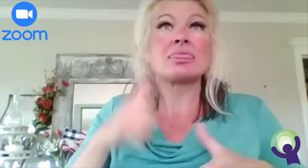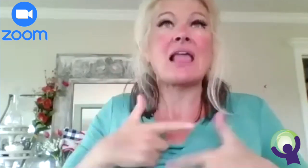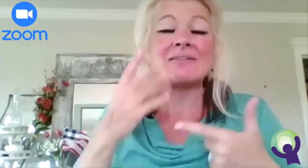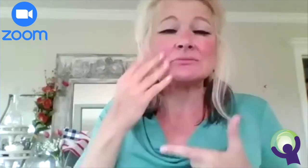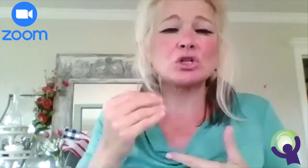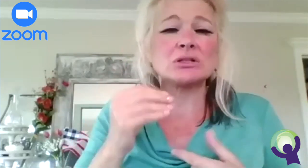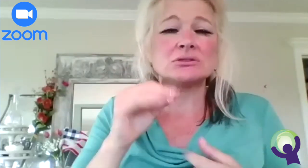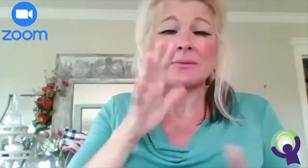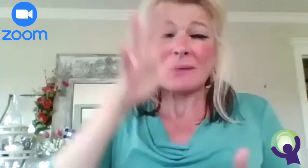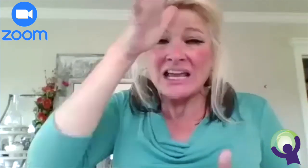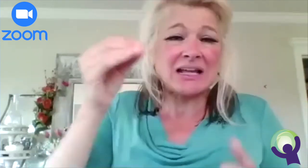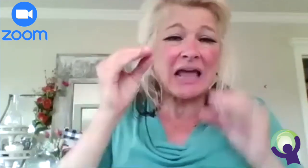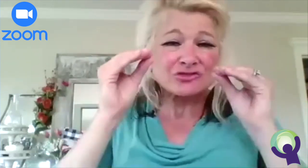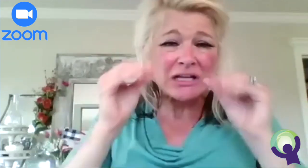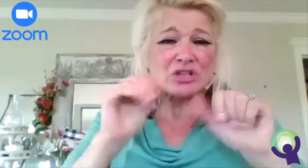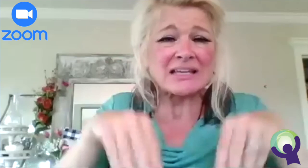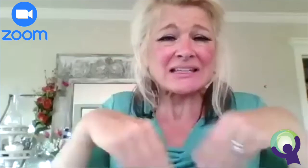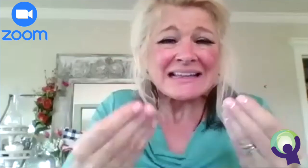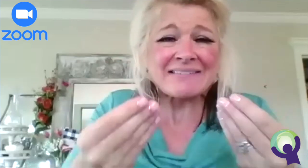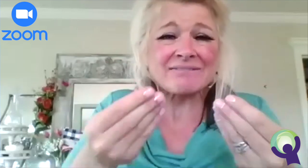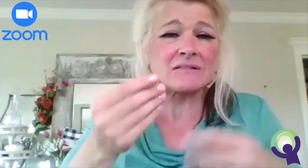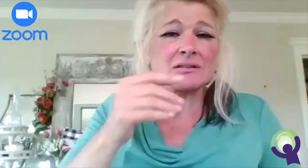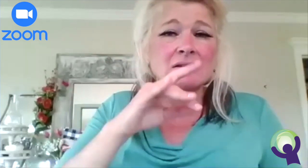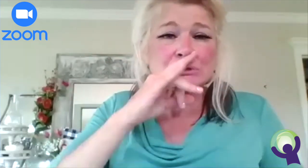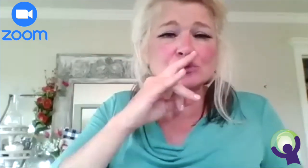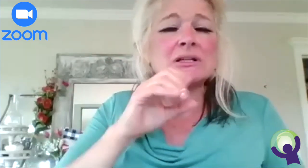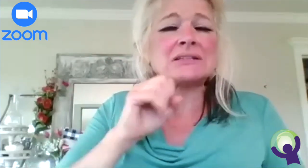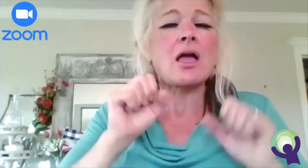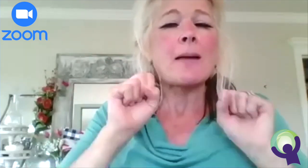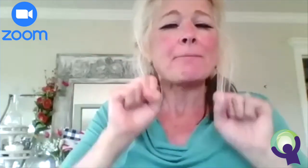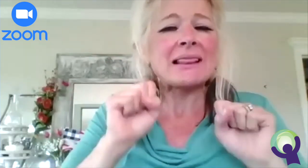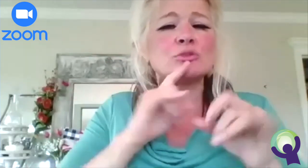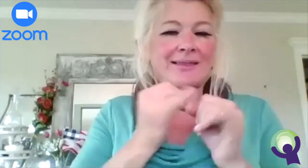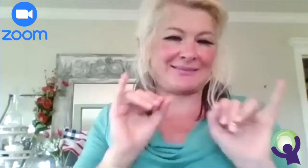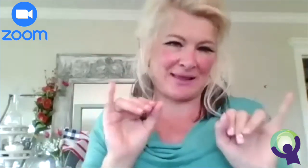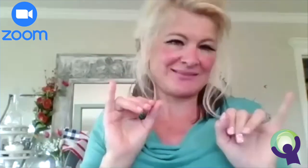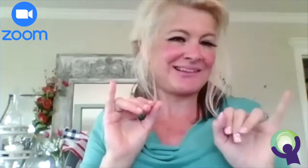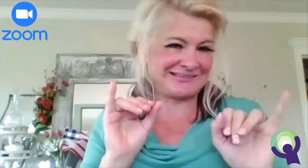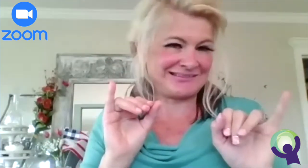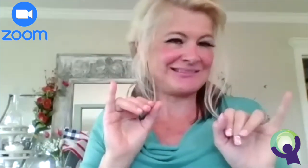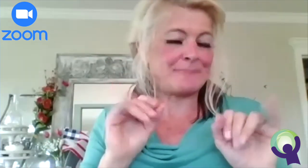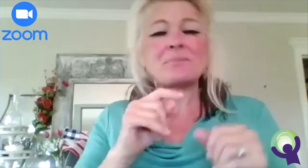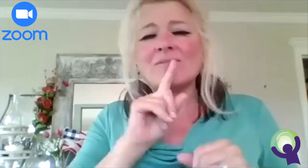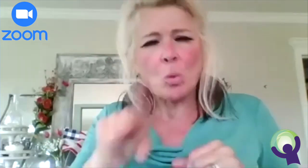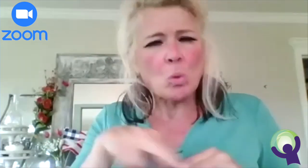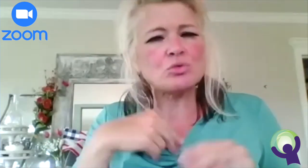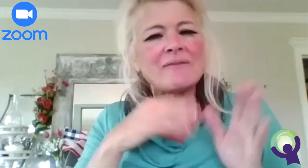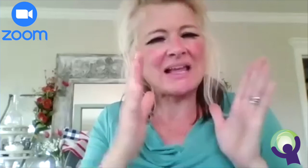successful. There is one big gift that parents could give